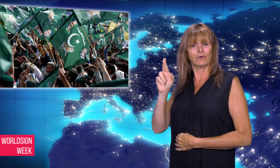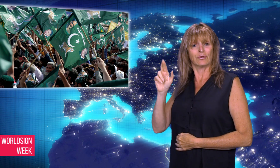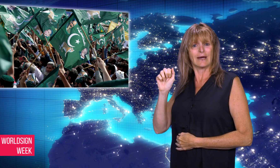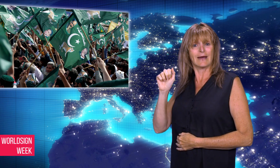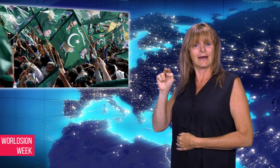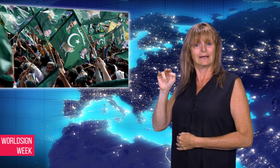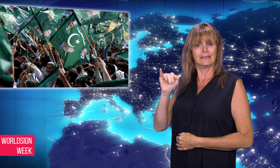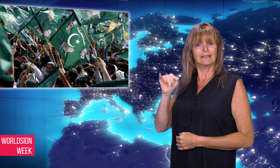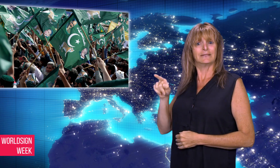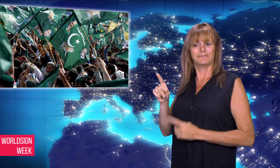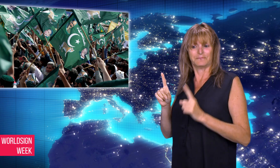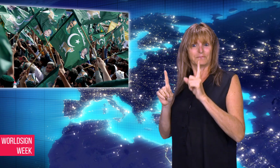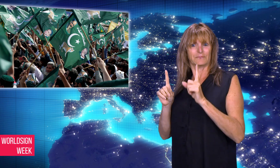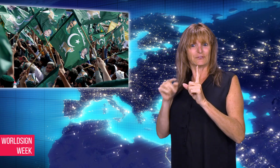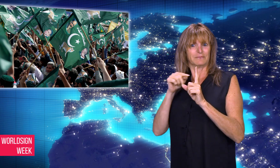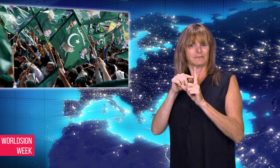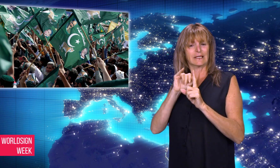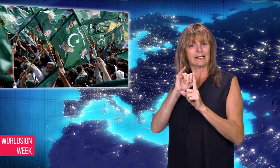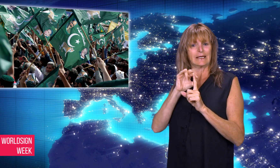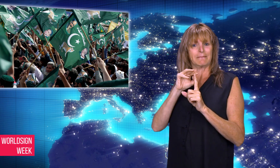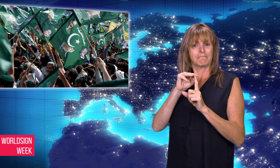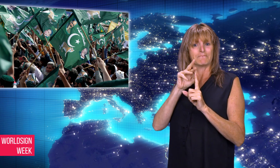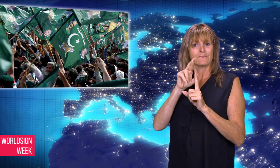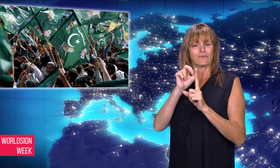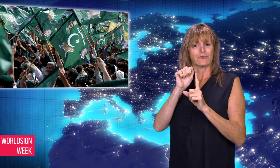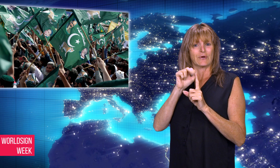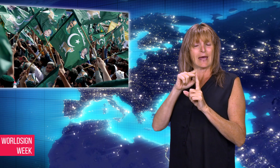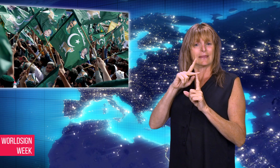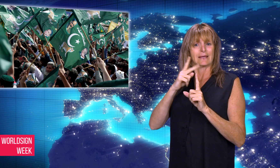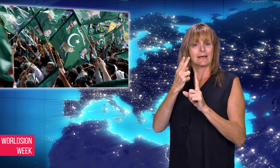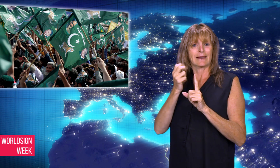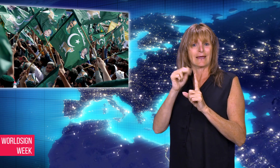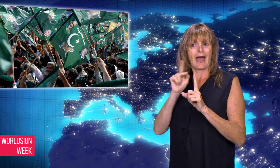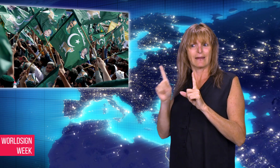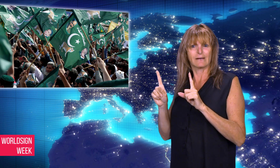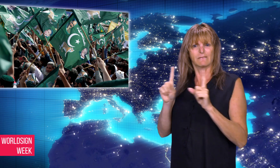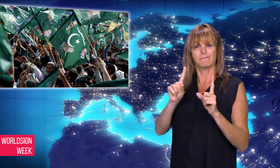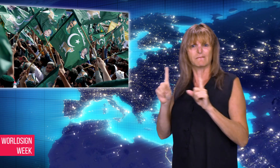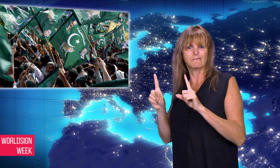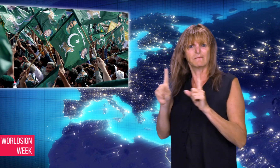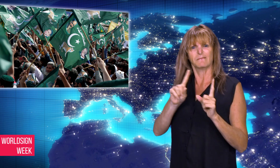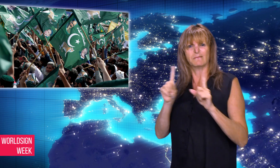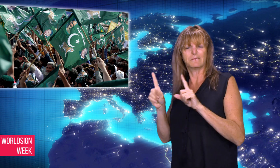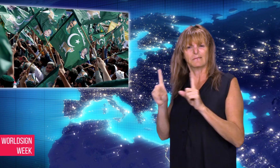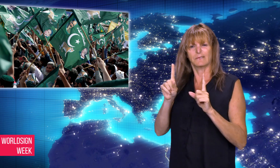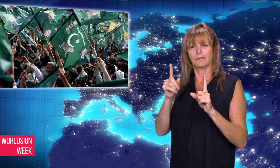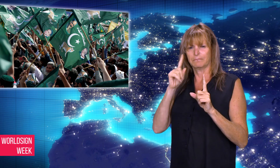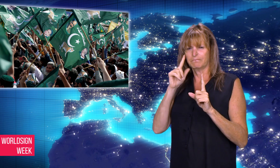prevent historic elections from taking